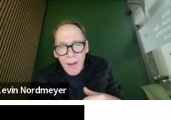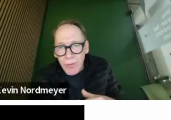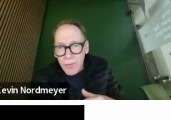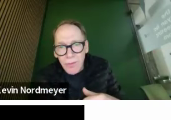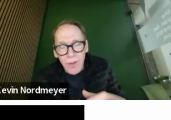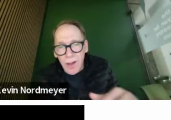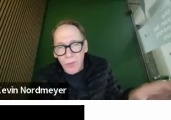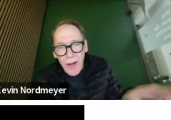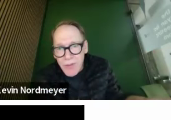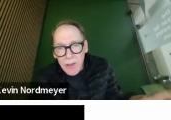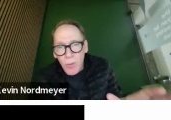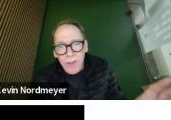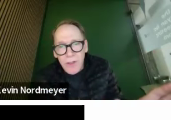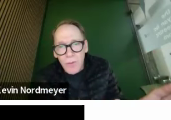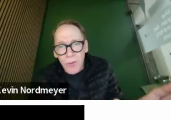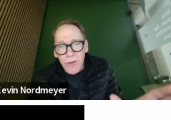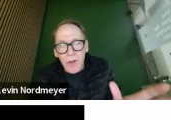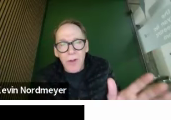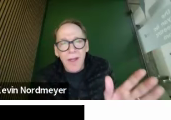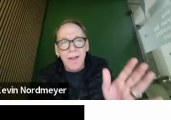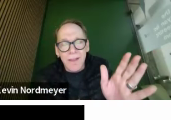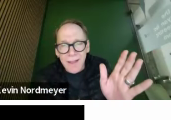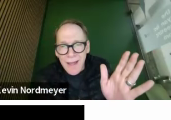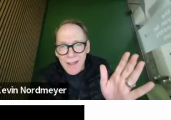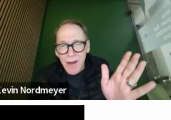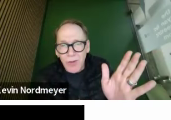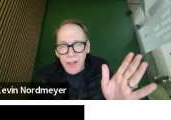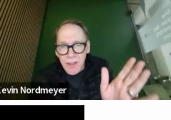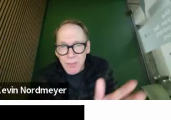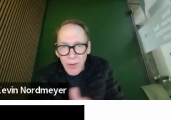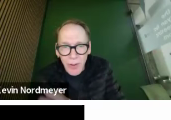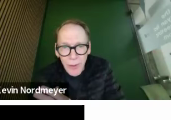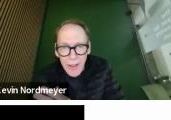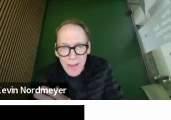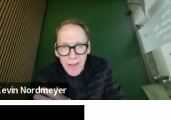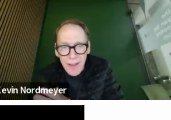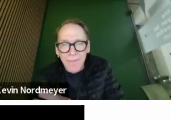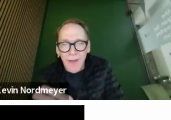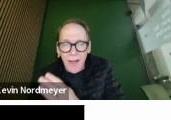ramp, ramp slope and so forth. So this again is about creating a spirit of place